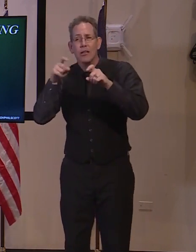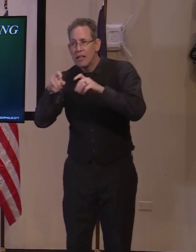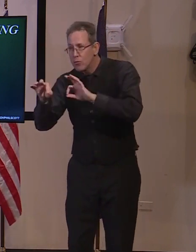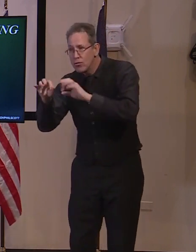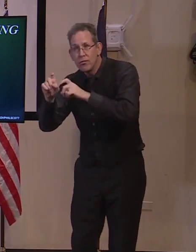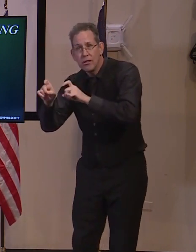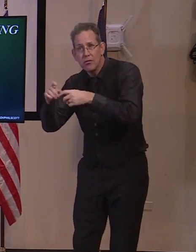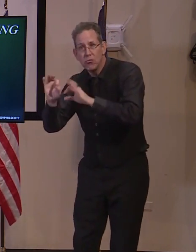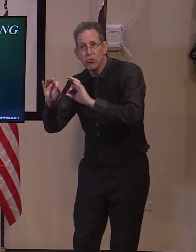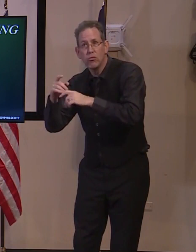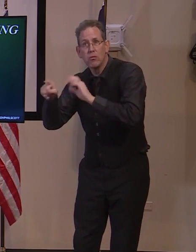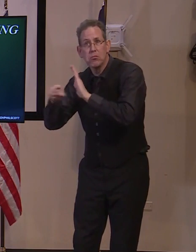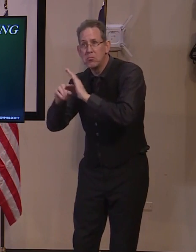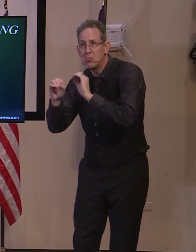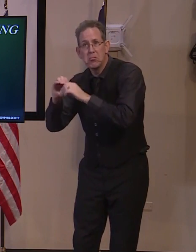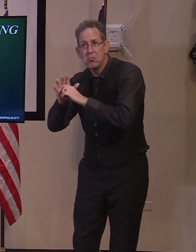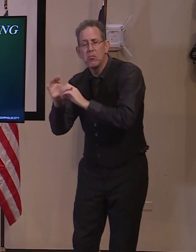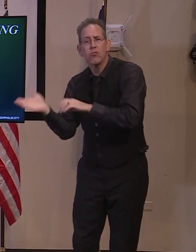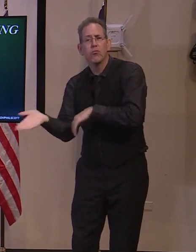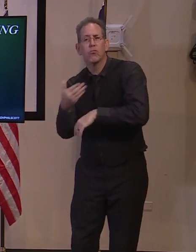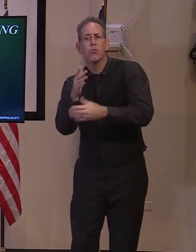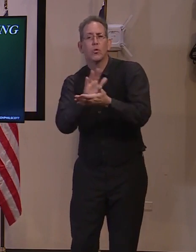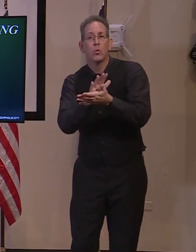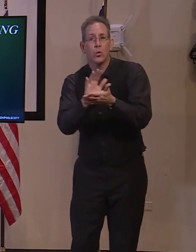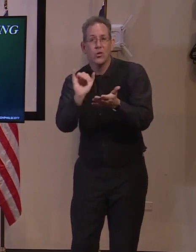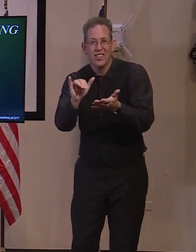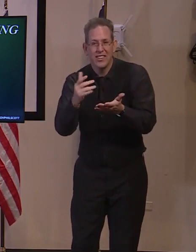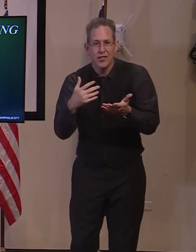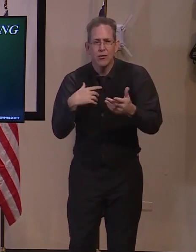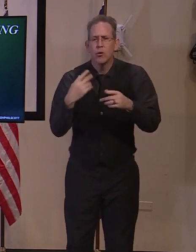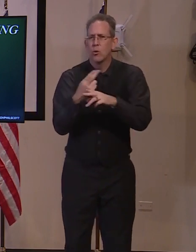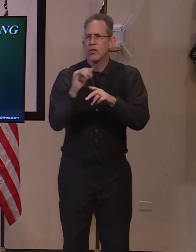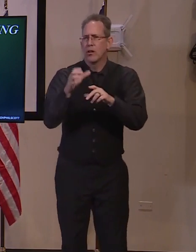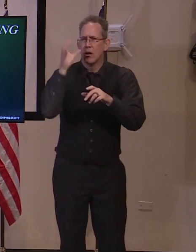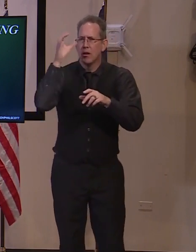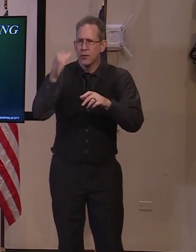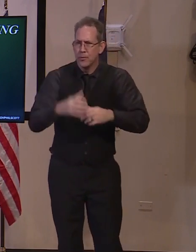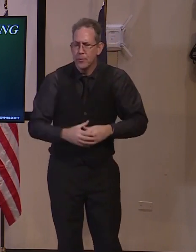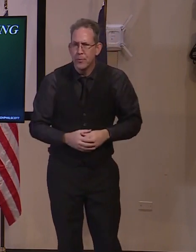kids in school when we do have cases. For the last three weeks or so, we've